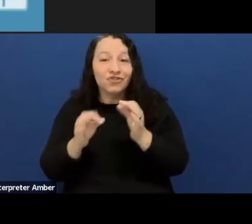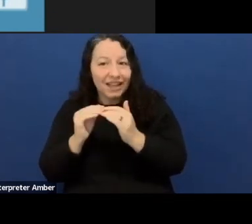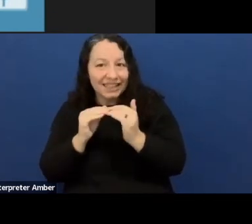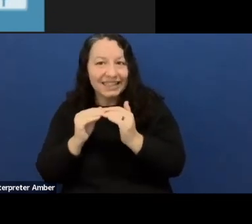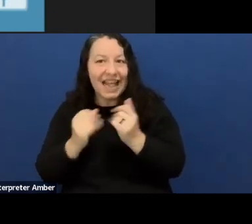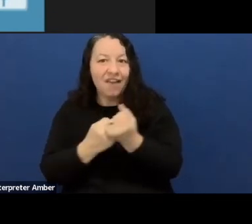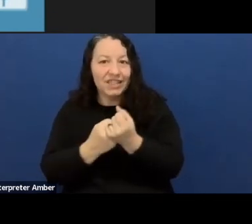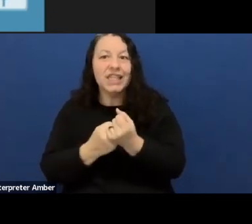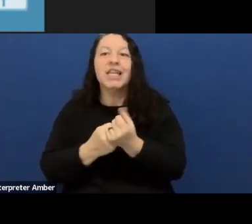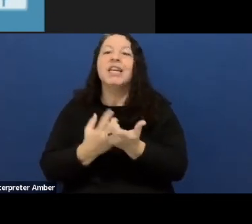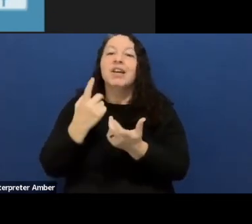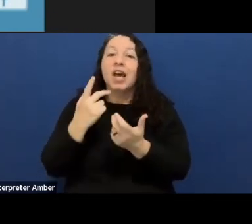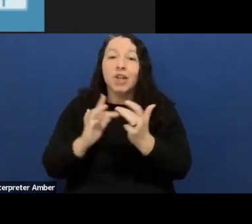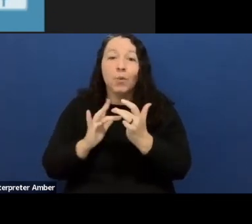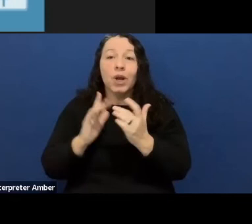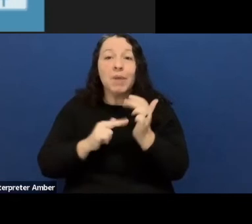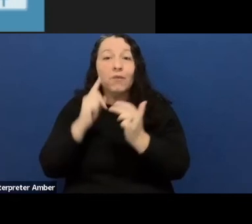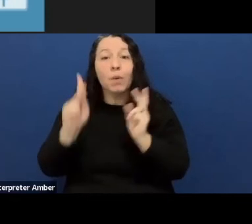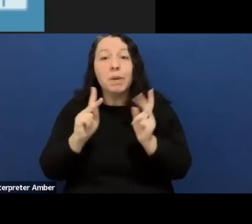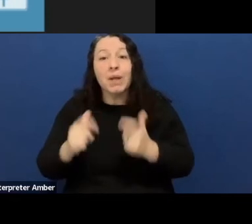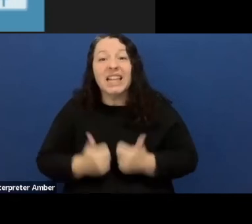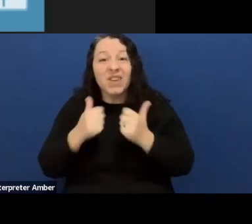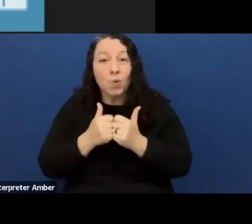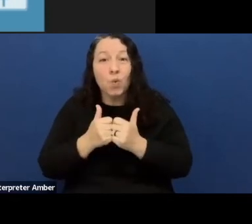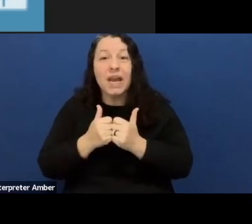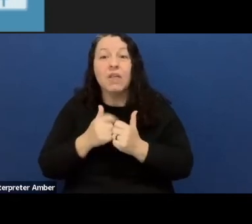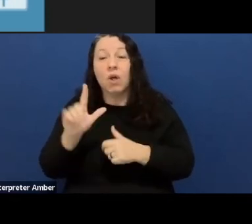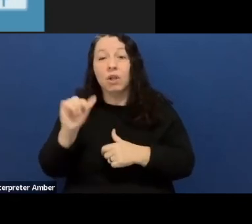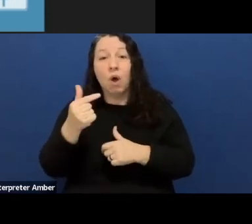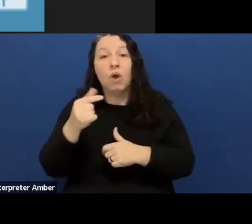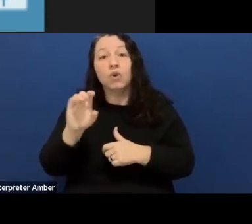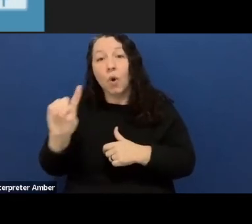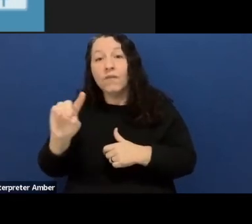Network for Long COVID Justice is a new advocacy and capacity building network of people living